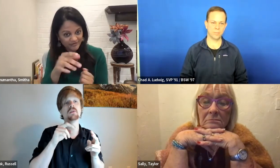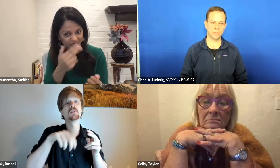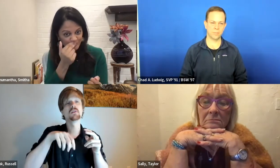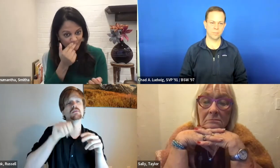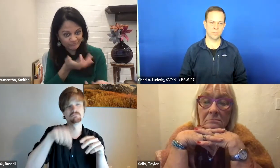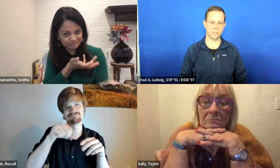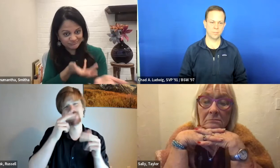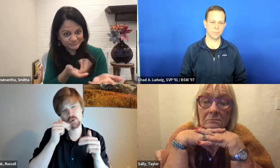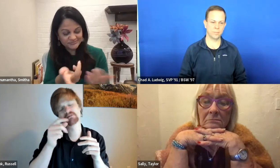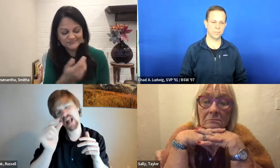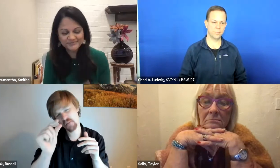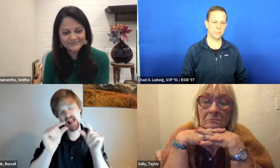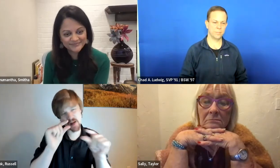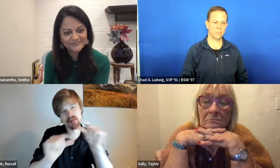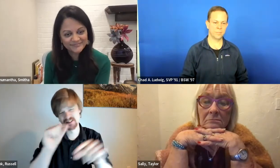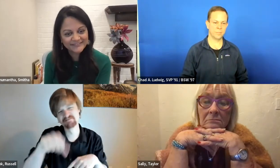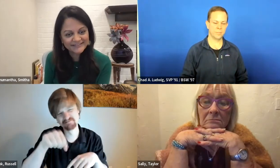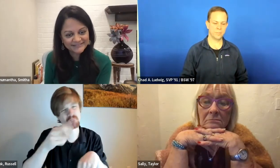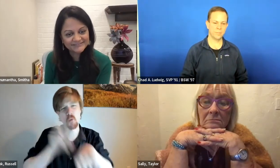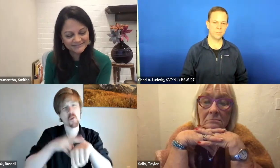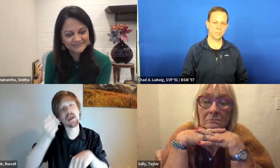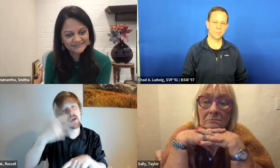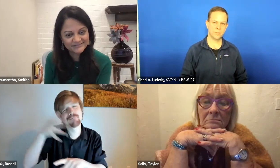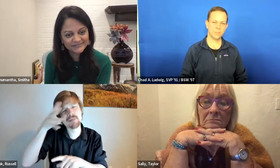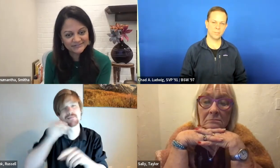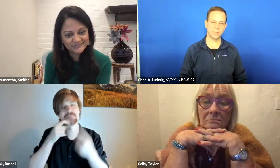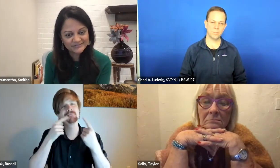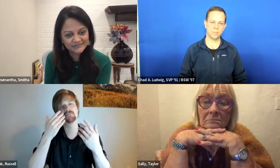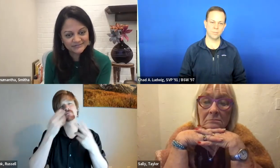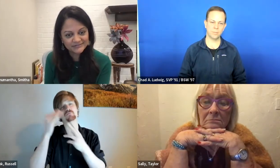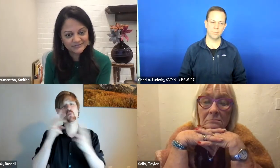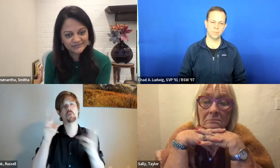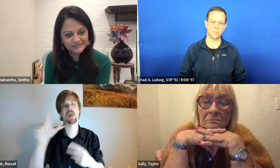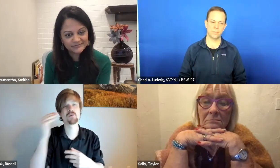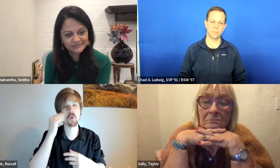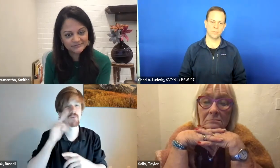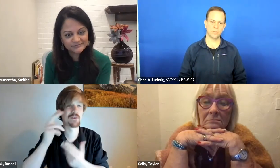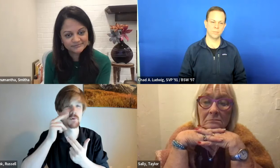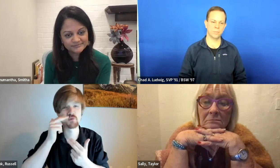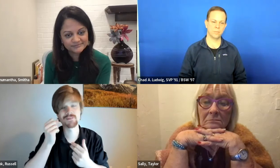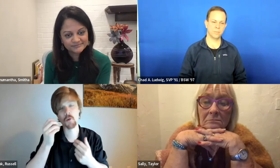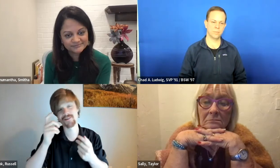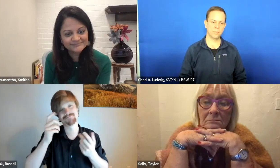and you've got to have family support, as well. Oh, you had that with your dad, as well? A little bit.